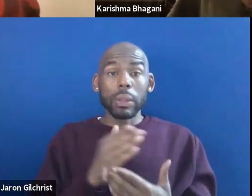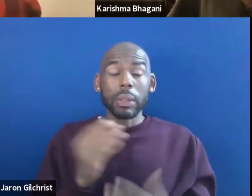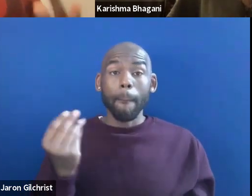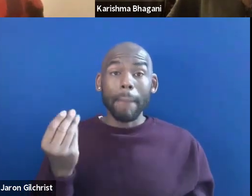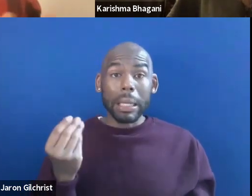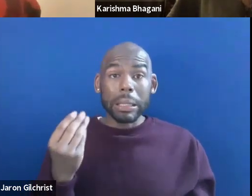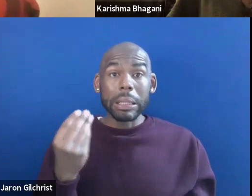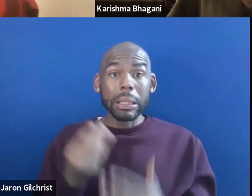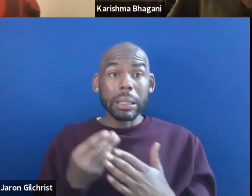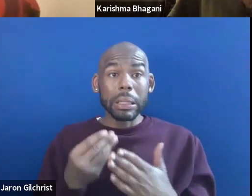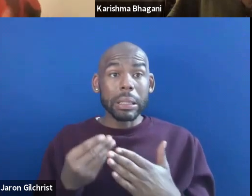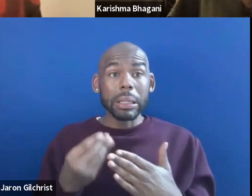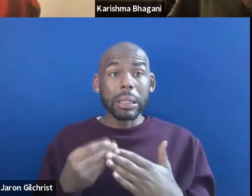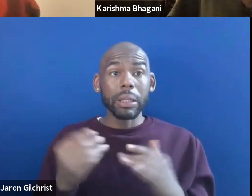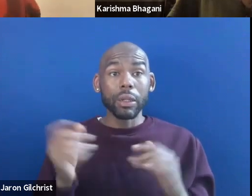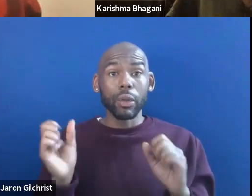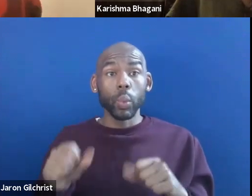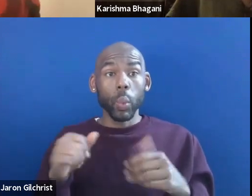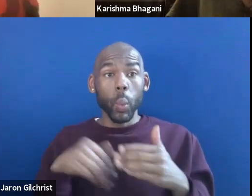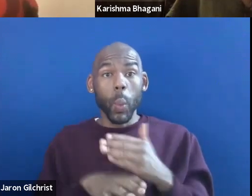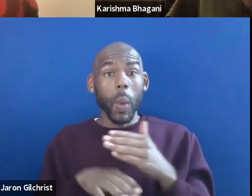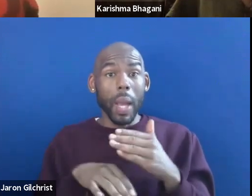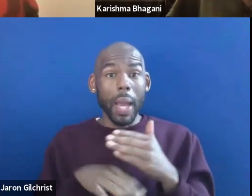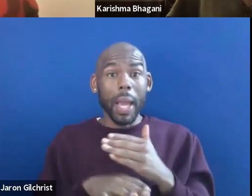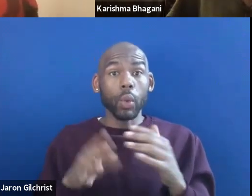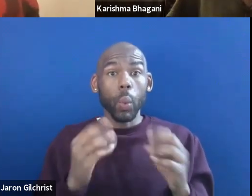you can access it much quicker than theater.